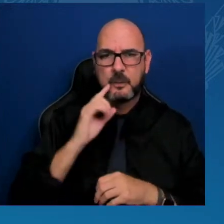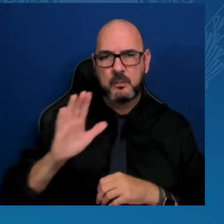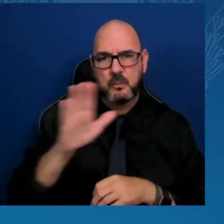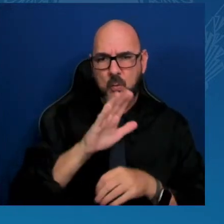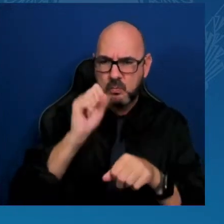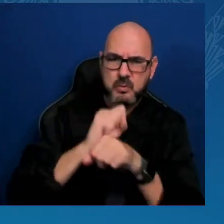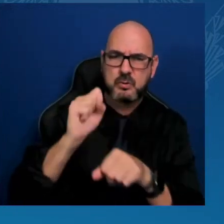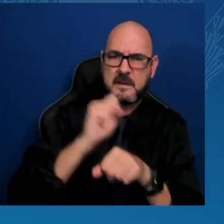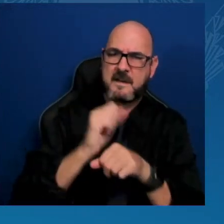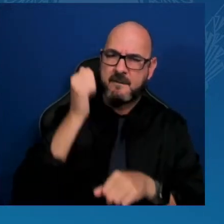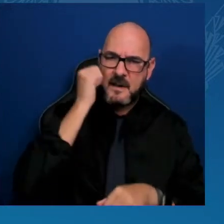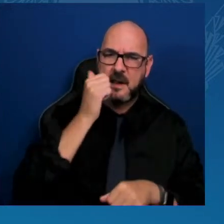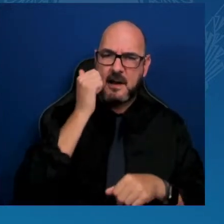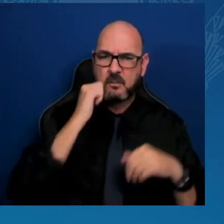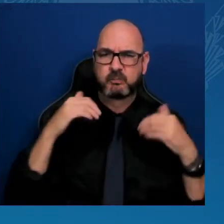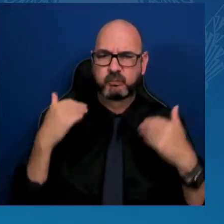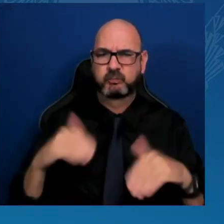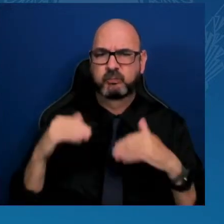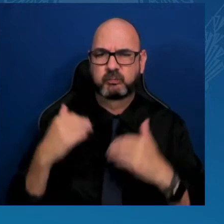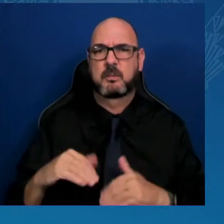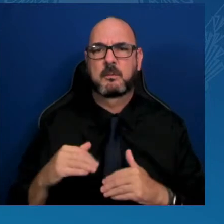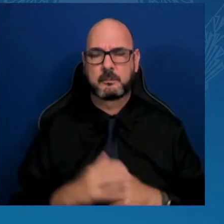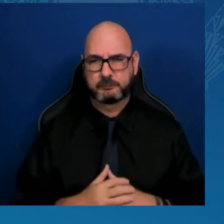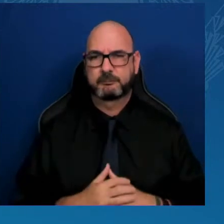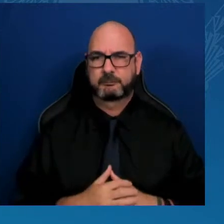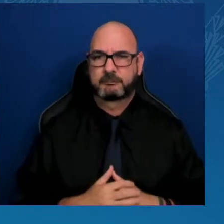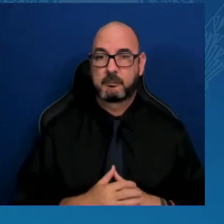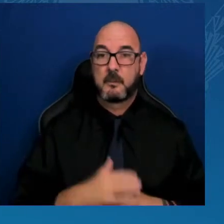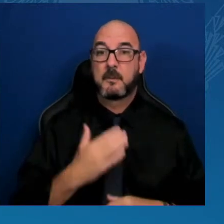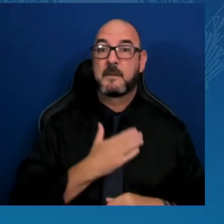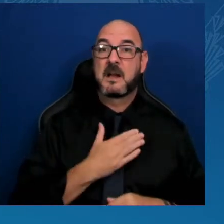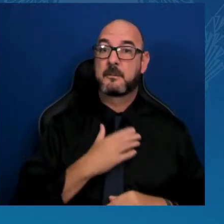So, my pastor, Reverend Dr. Amos C. Brown, said to me recently,